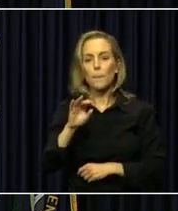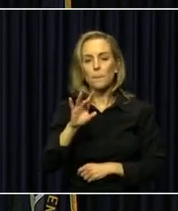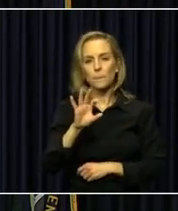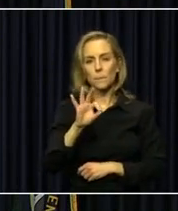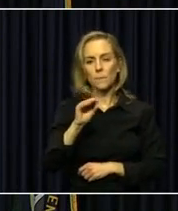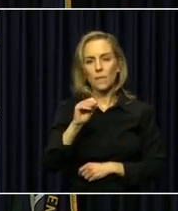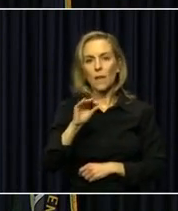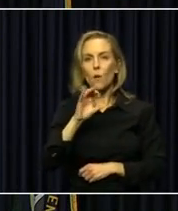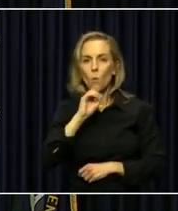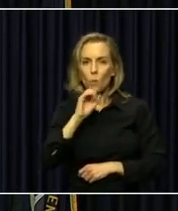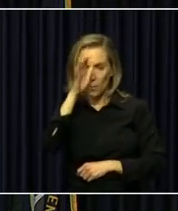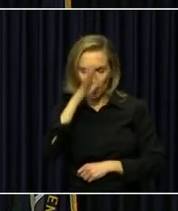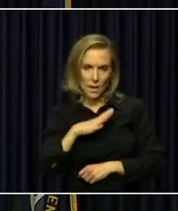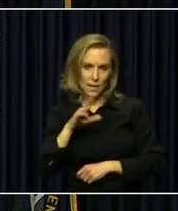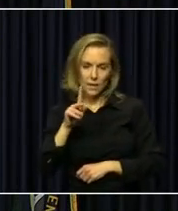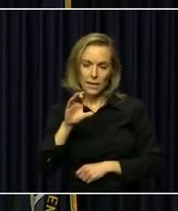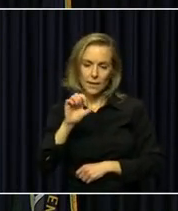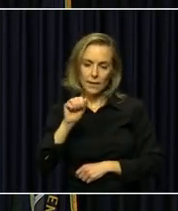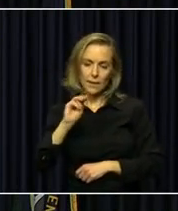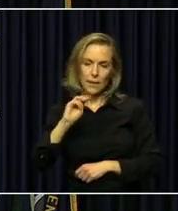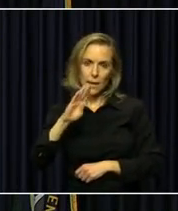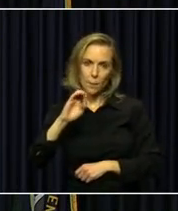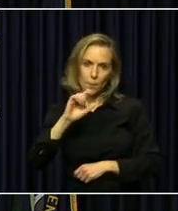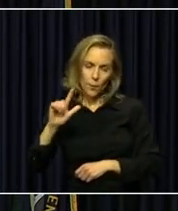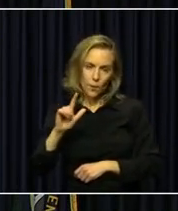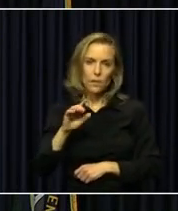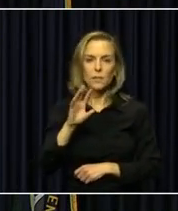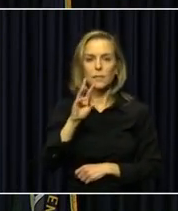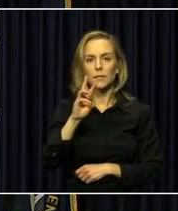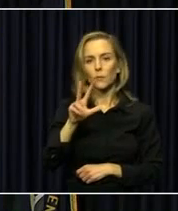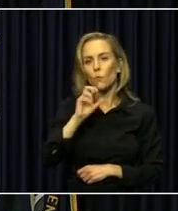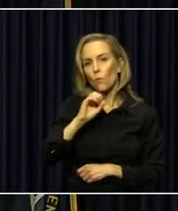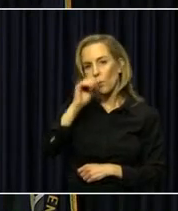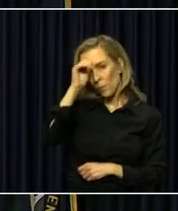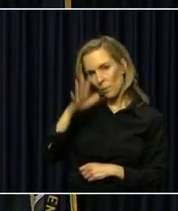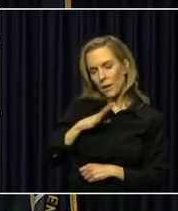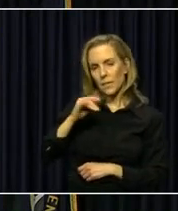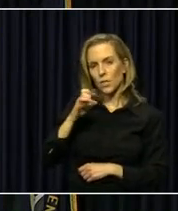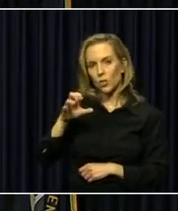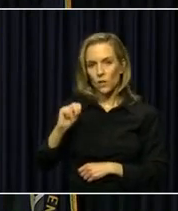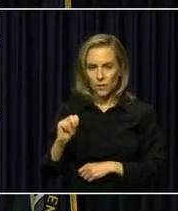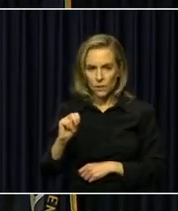OF 82.64% OF ALL DEATHS, 78.15%